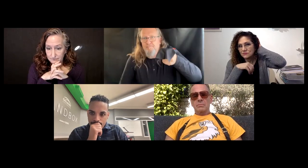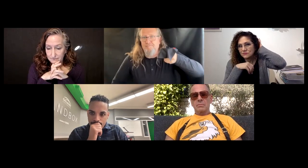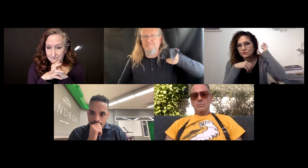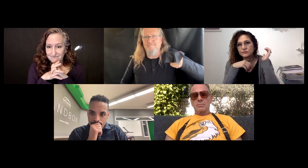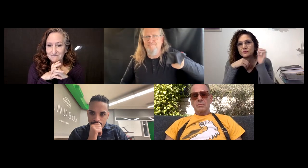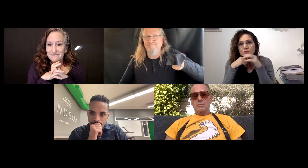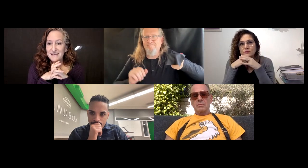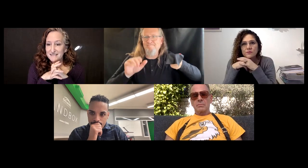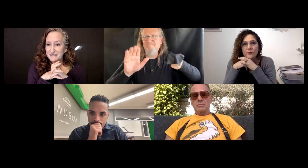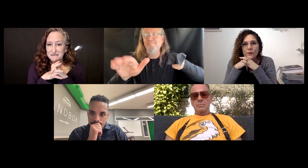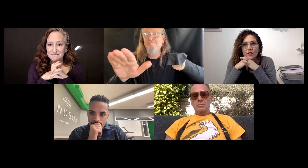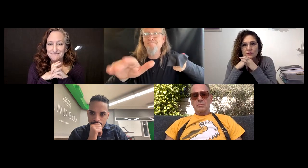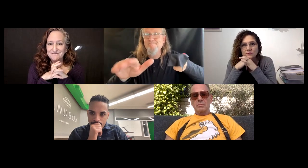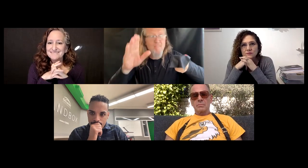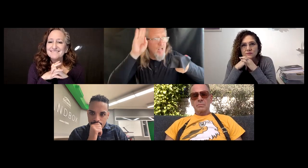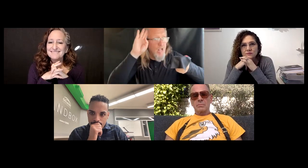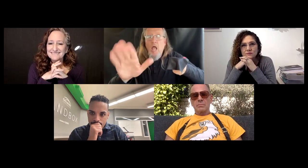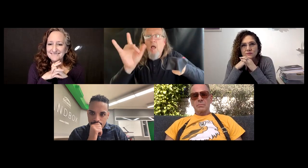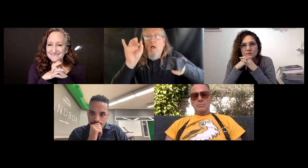Yes.